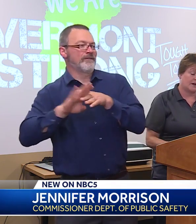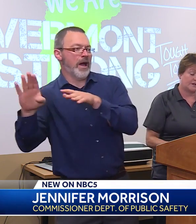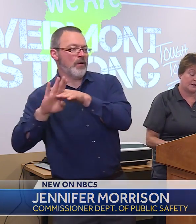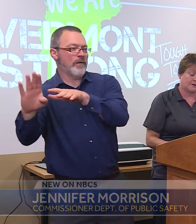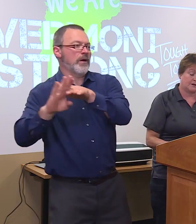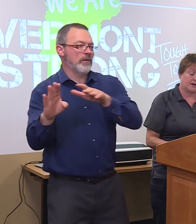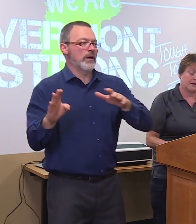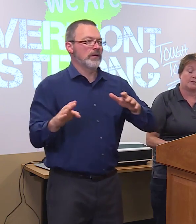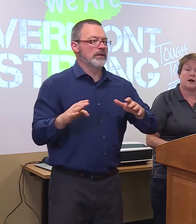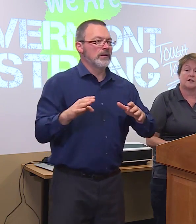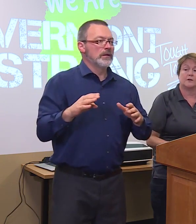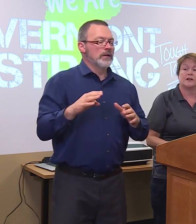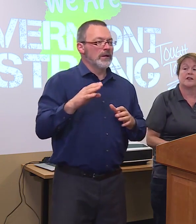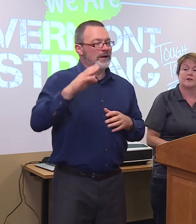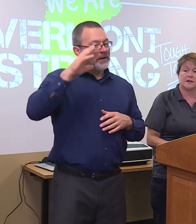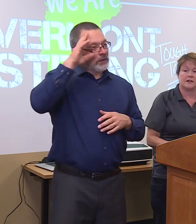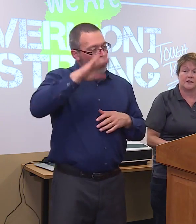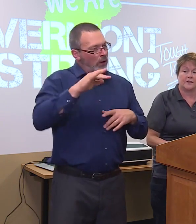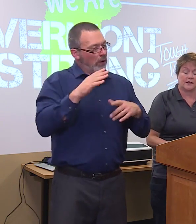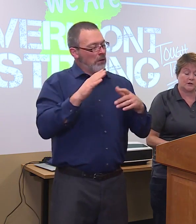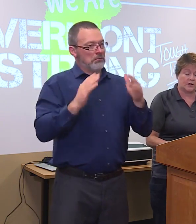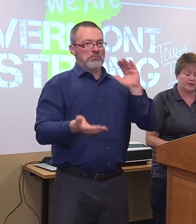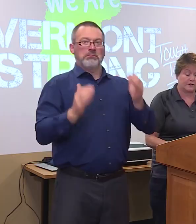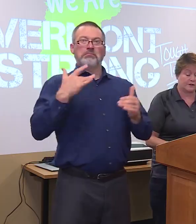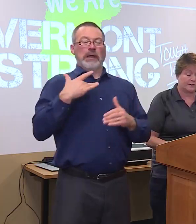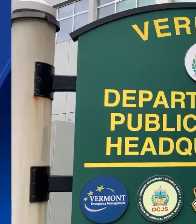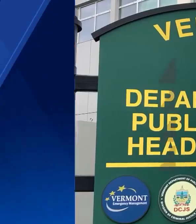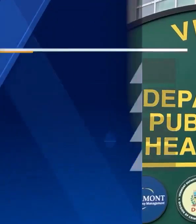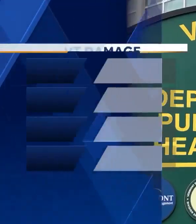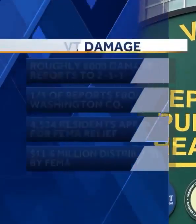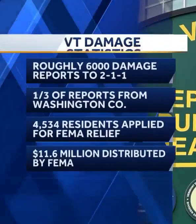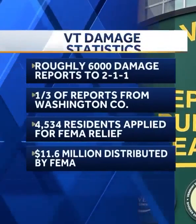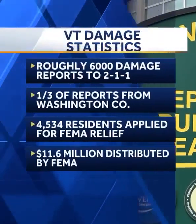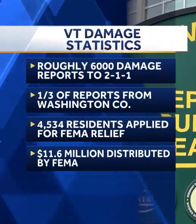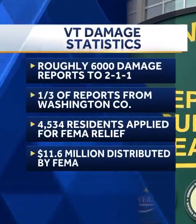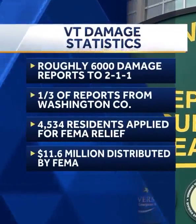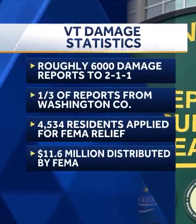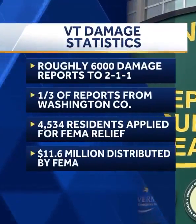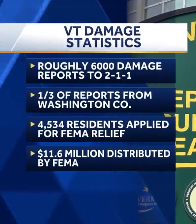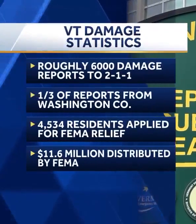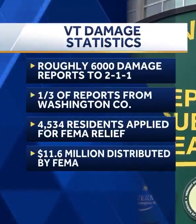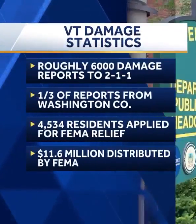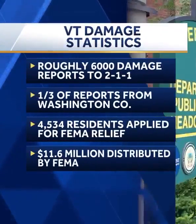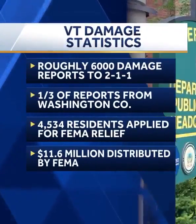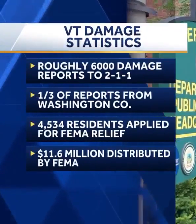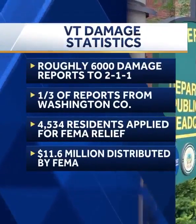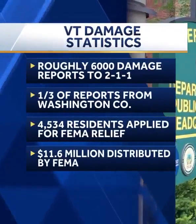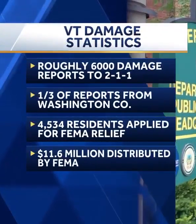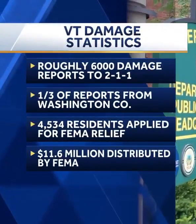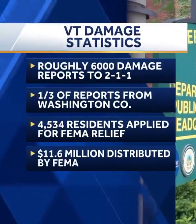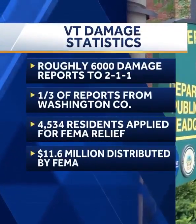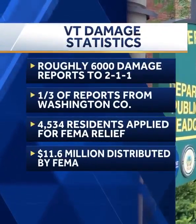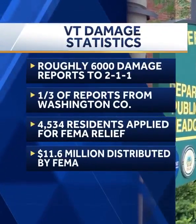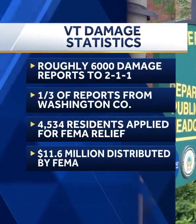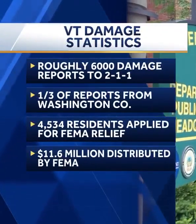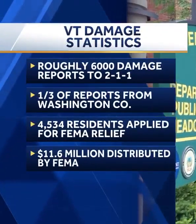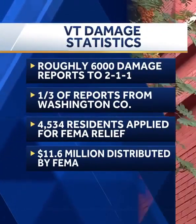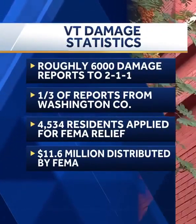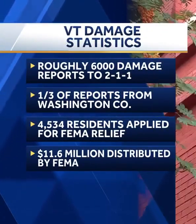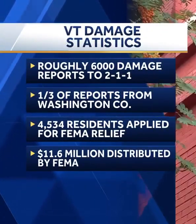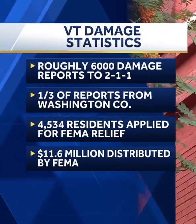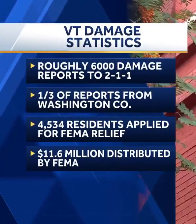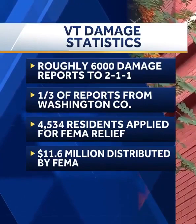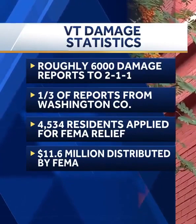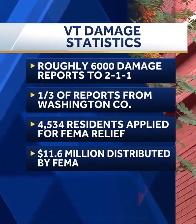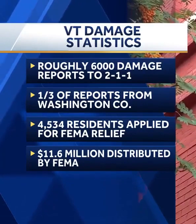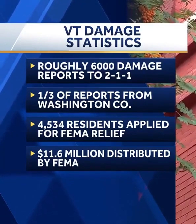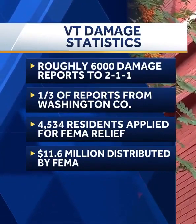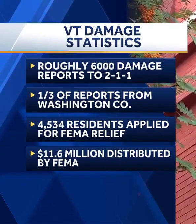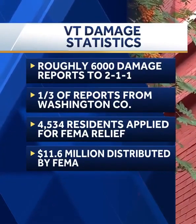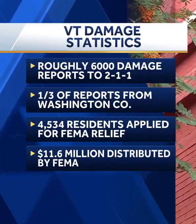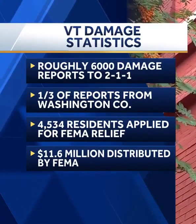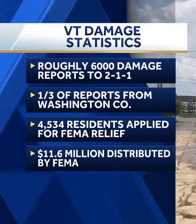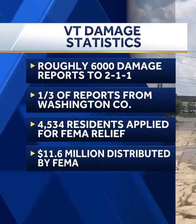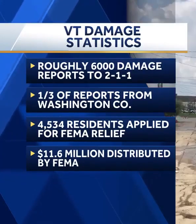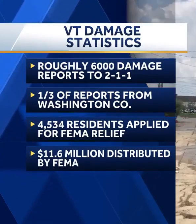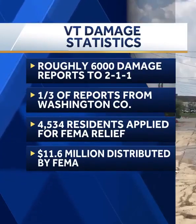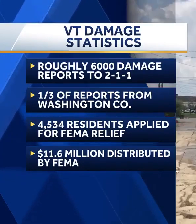PAST MONTH ADDITIONALLY TEAMS HAVE ASSISTED WITH 162 EVACUATIONS, FOR CONTEXT A NORMAL YEAR SEES APPROXIMATELY 6 OR SO RESCUES AND APPROXIMATELY